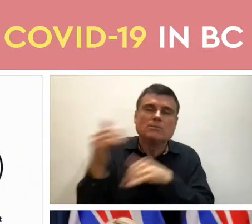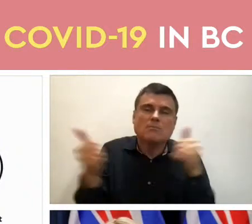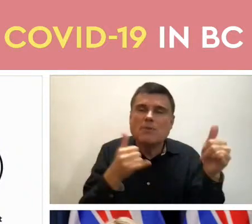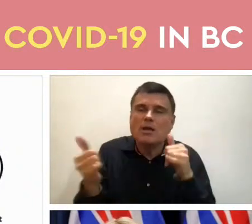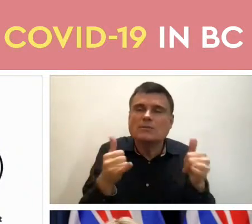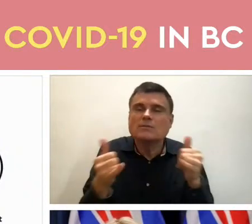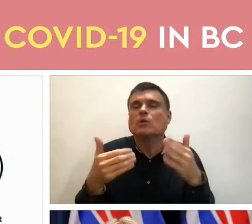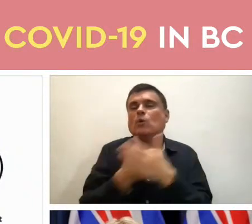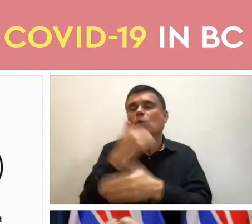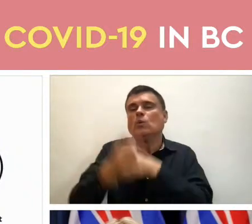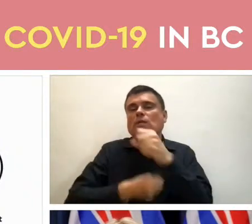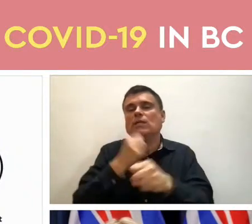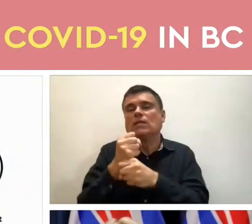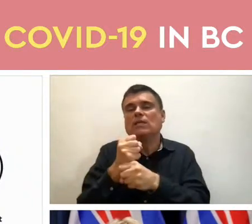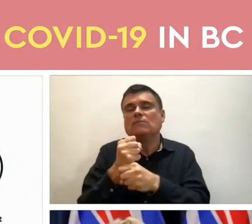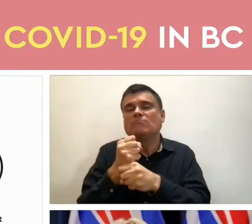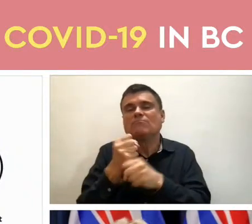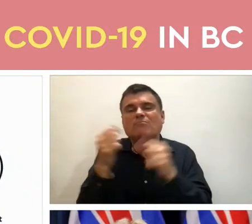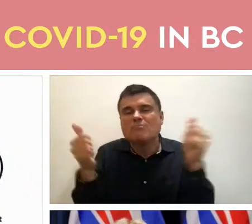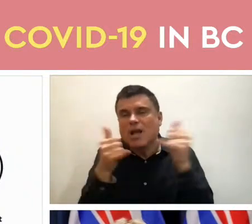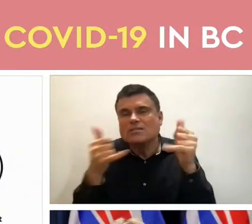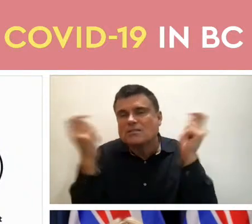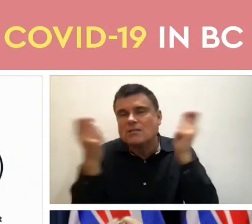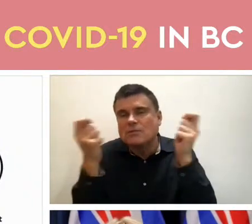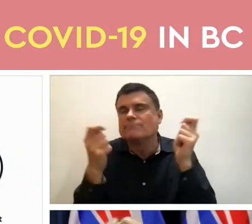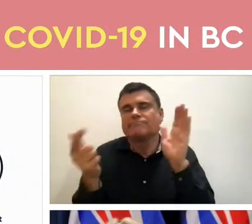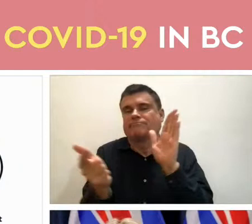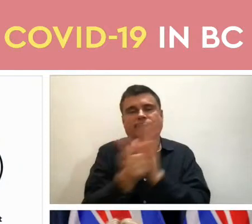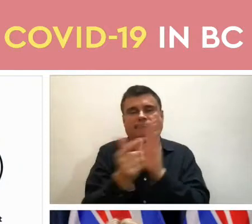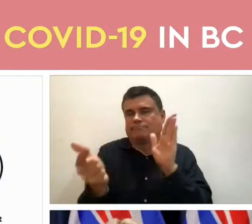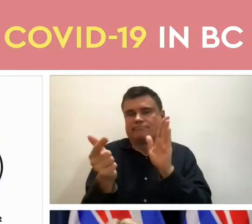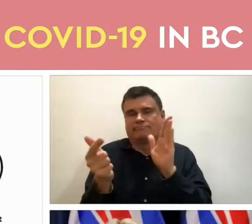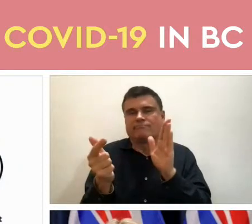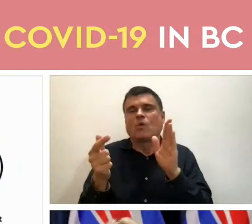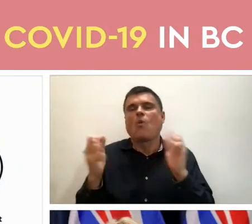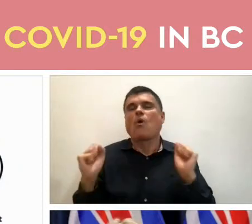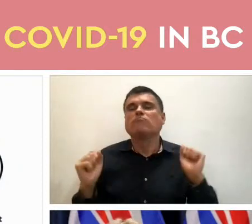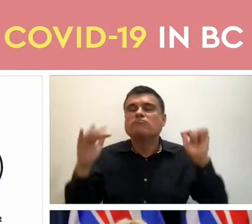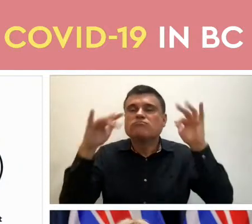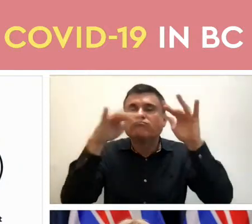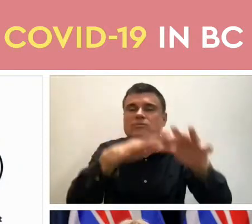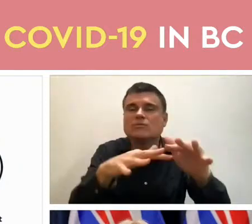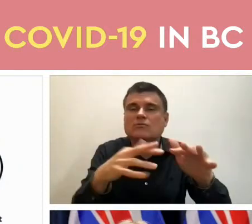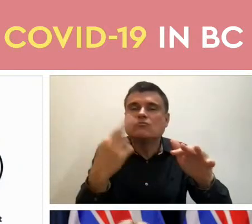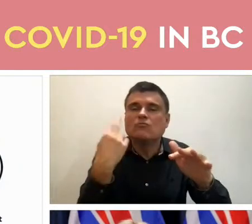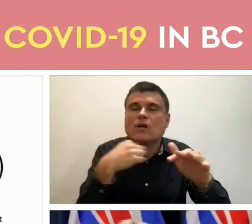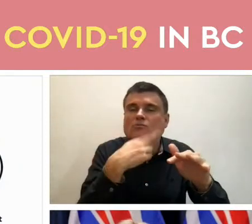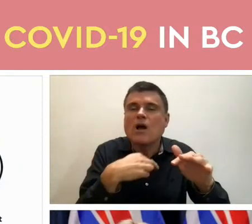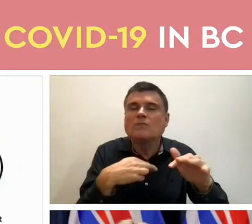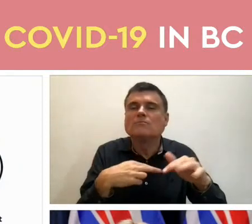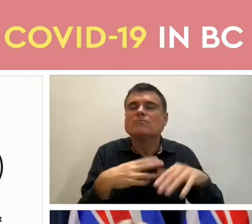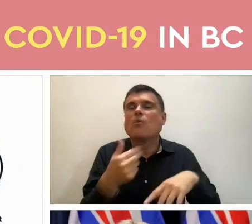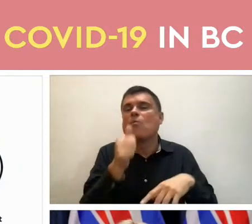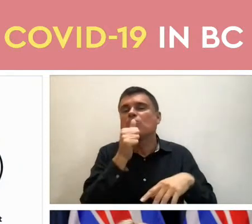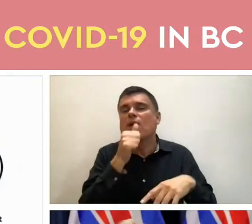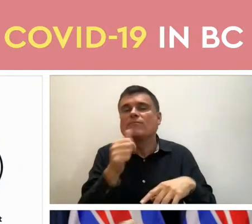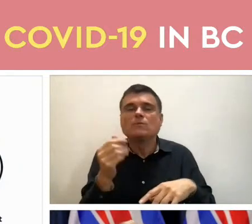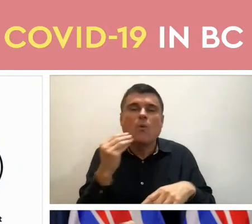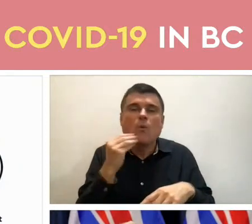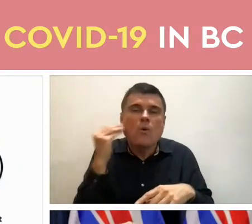halls or event or in a private setting. We need to stop those for this